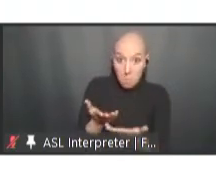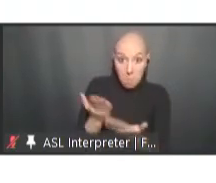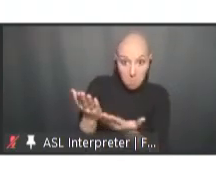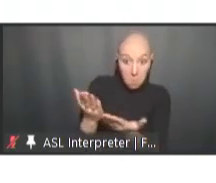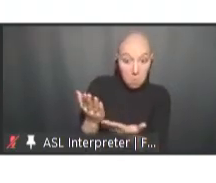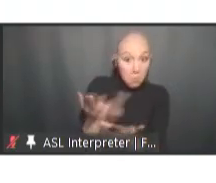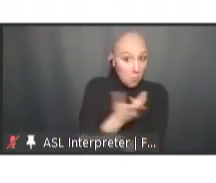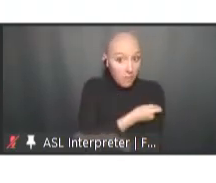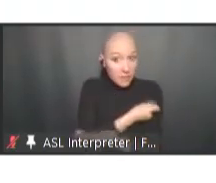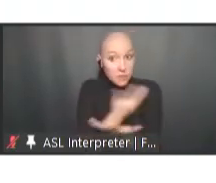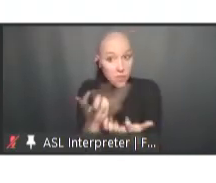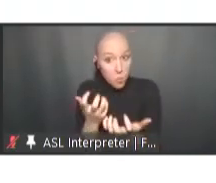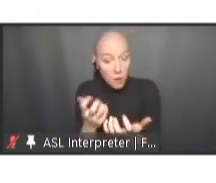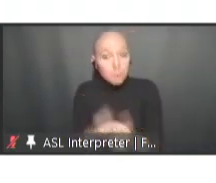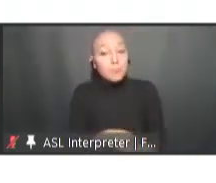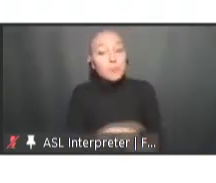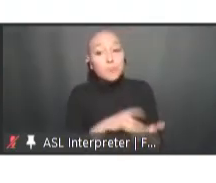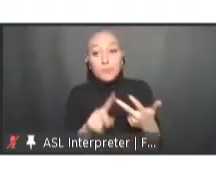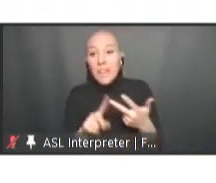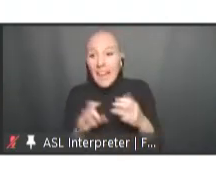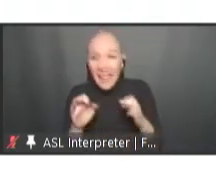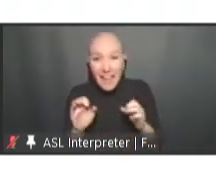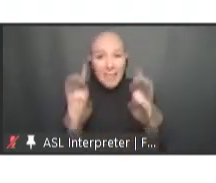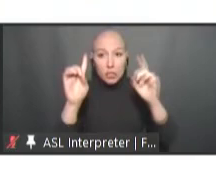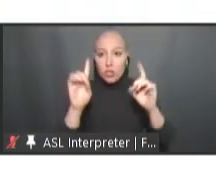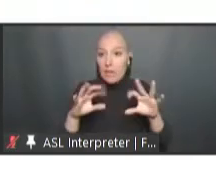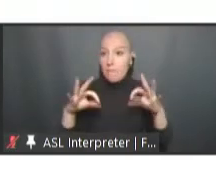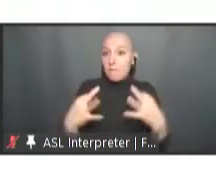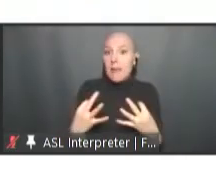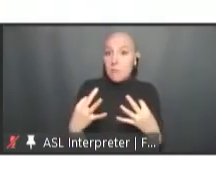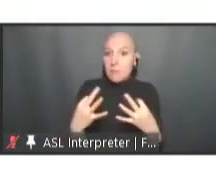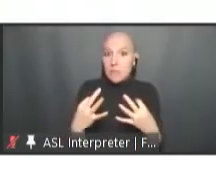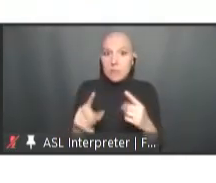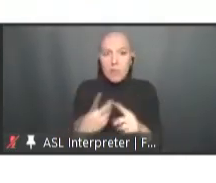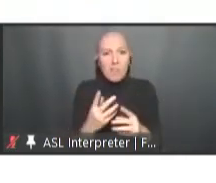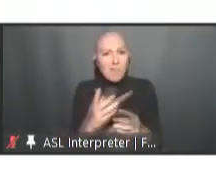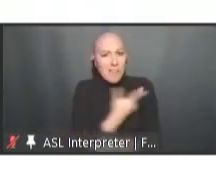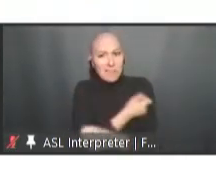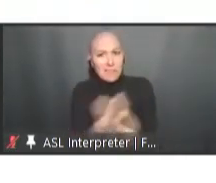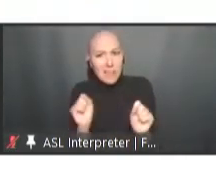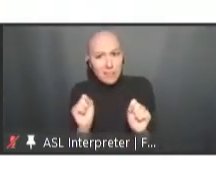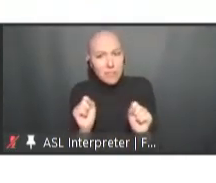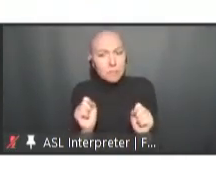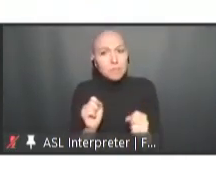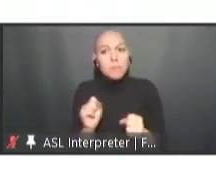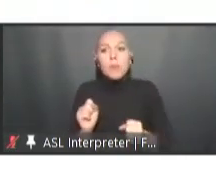safety of the vaccine and encouraging vaccination as part of the discharge protocol,